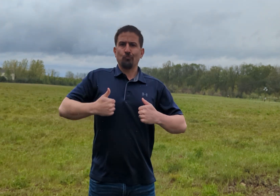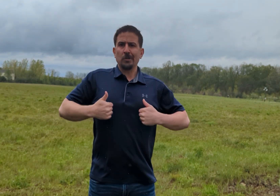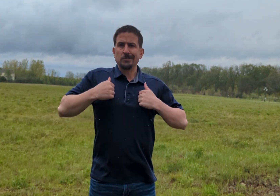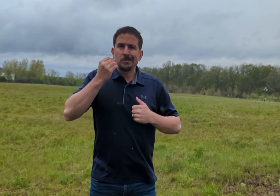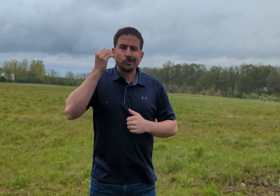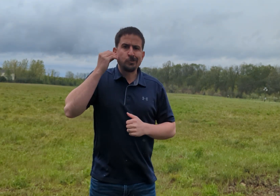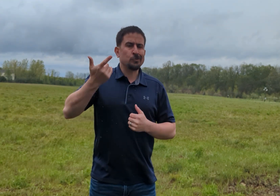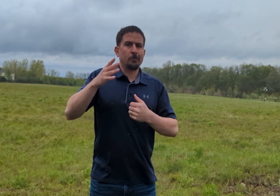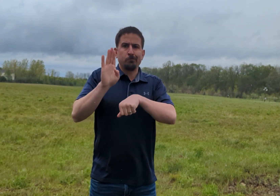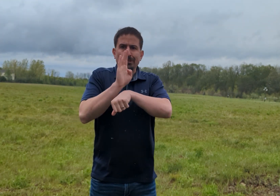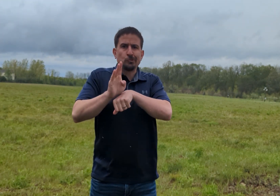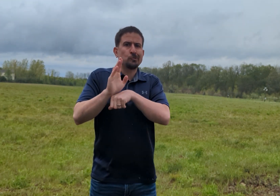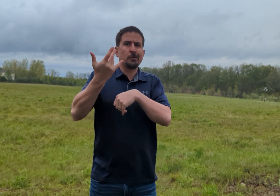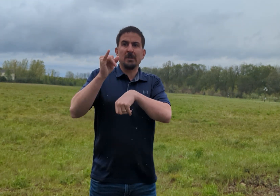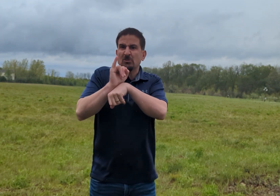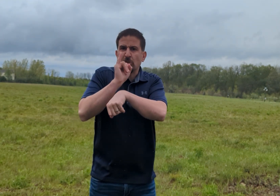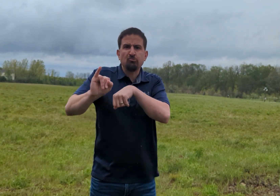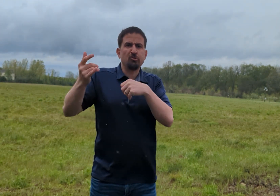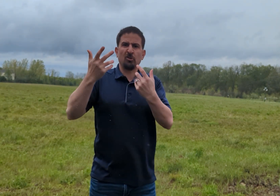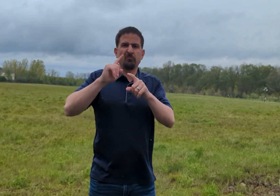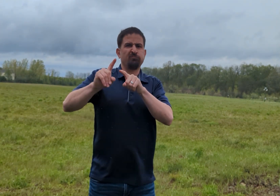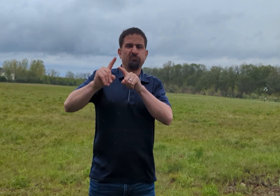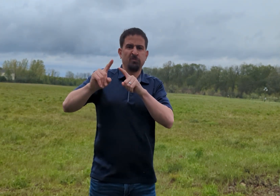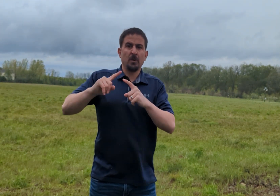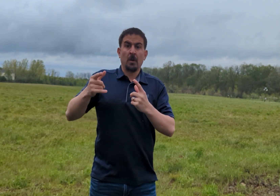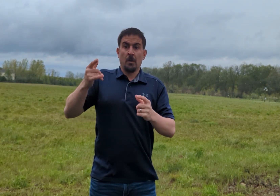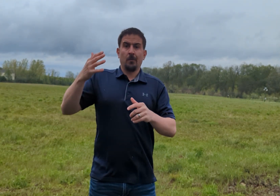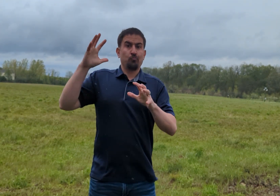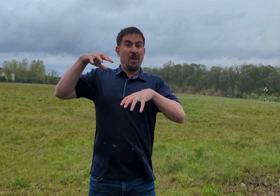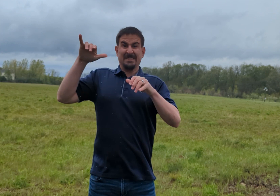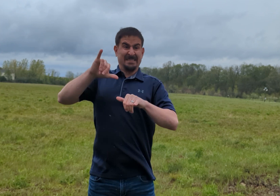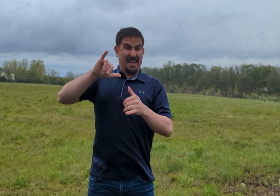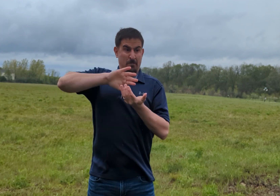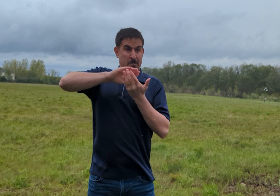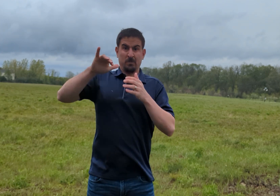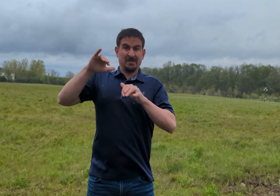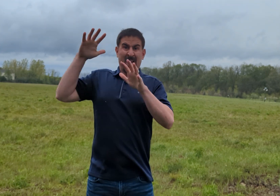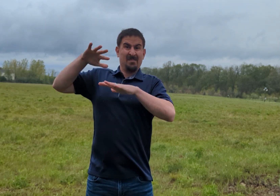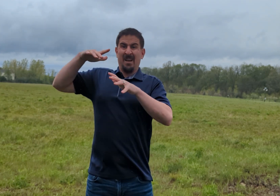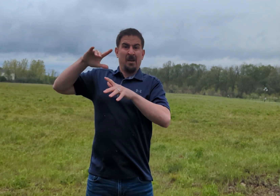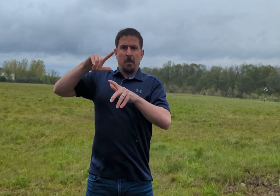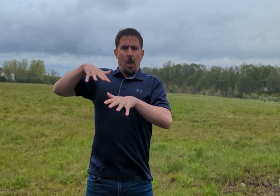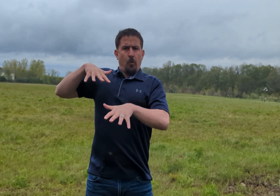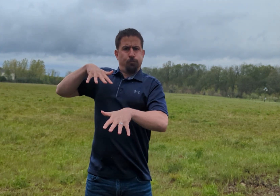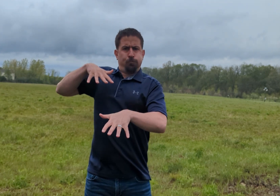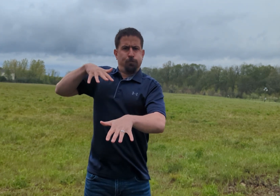residential, commercial, industrial, institutional, etc, the same amount of runoff is more intense.